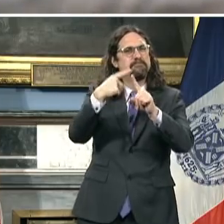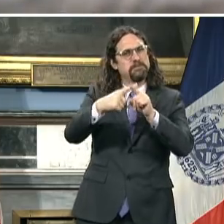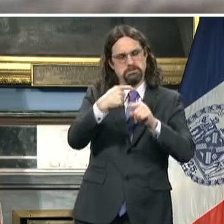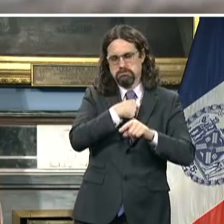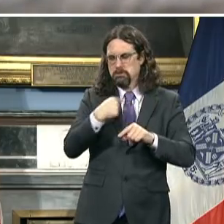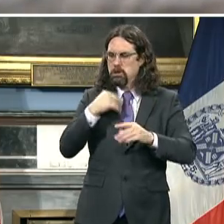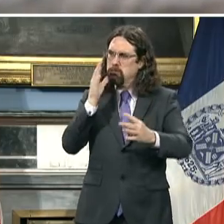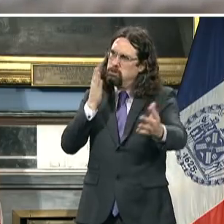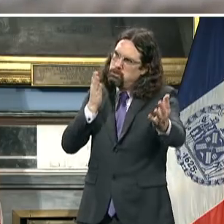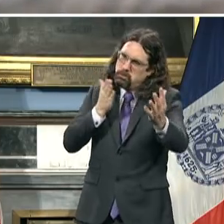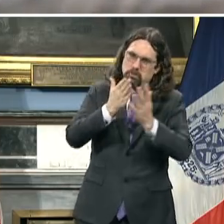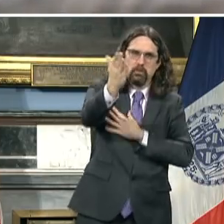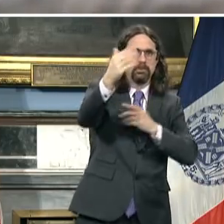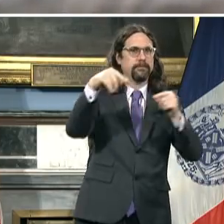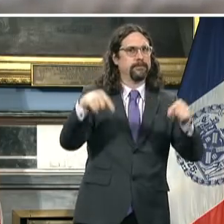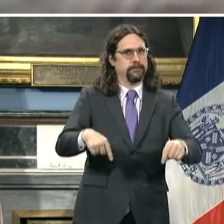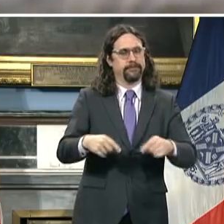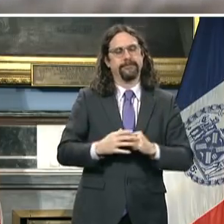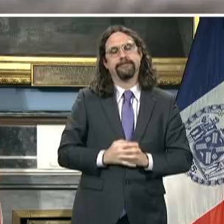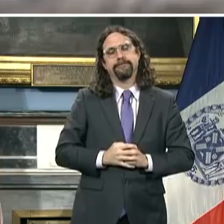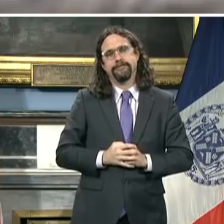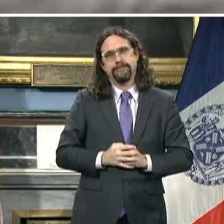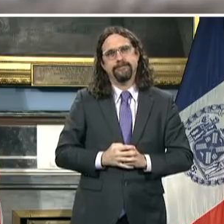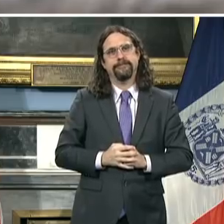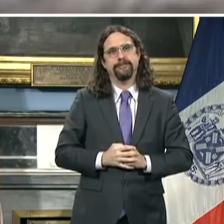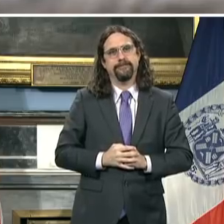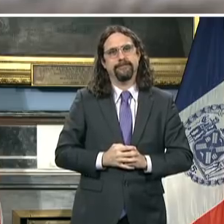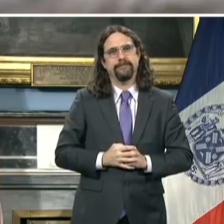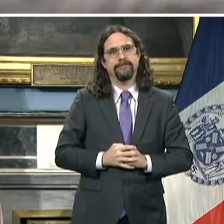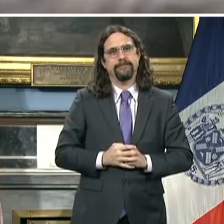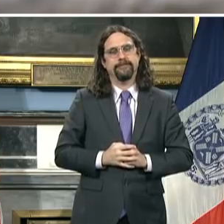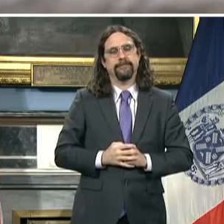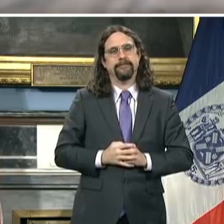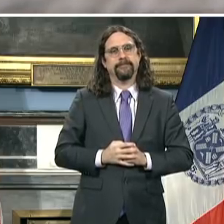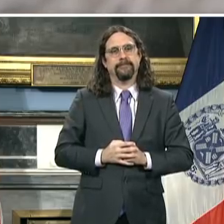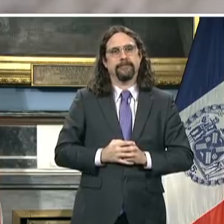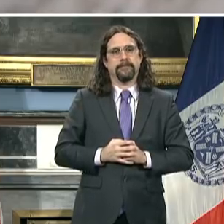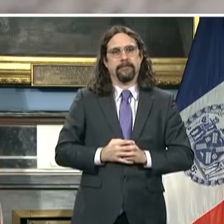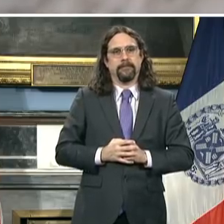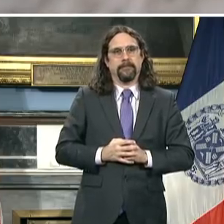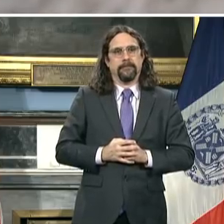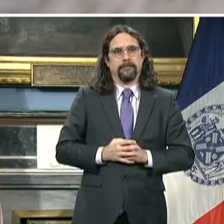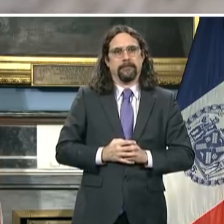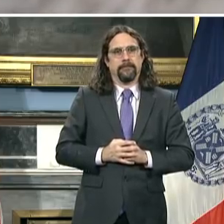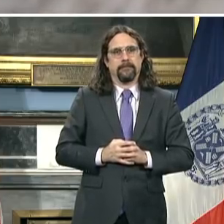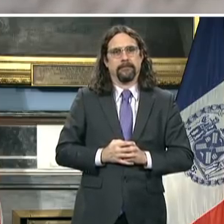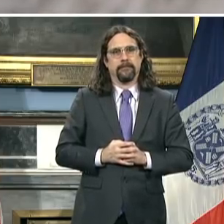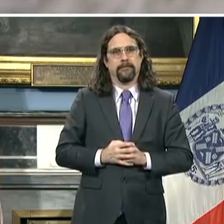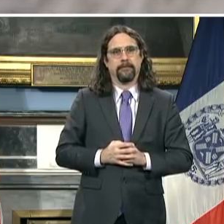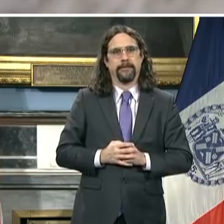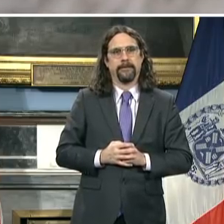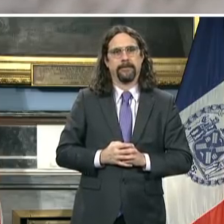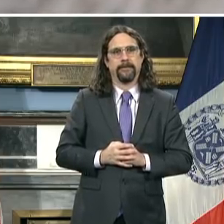HTISH WEN I SEE THESE KINDS OF AMAZING EFFORTS. NOW, IN THE MIDST